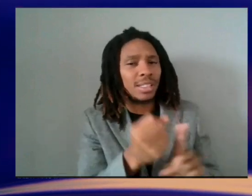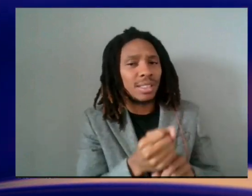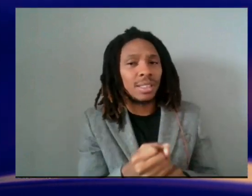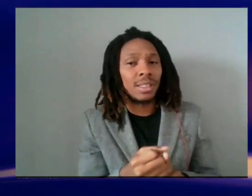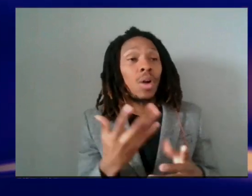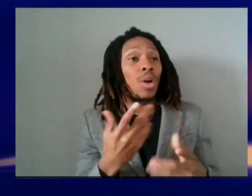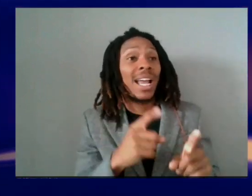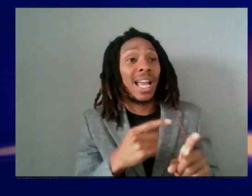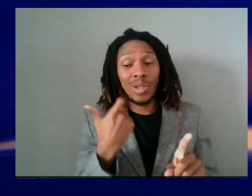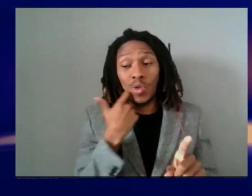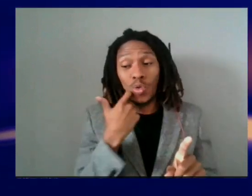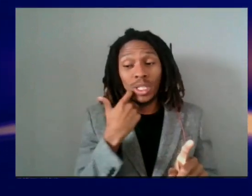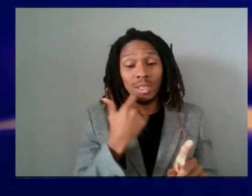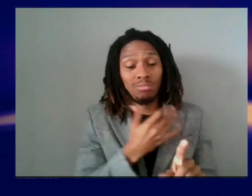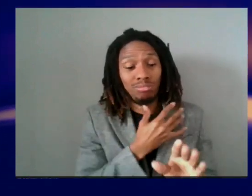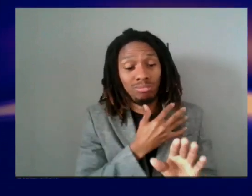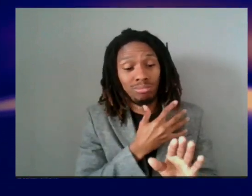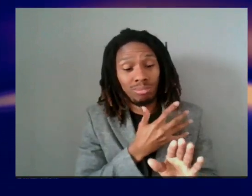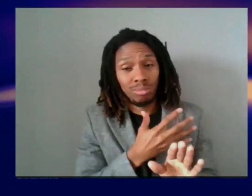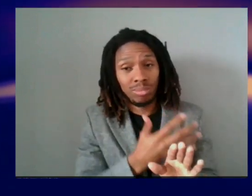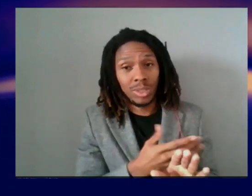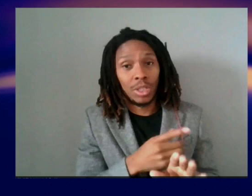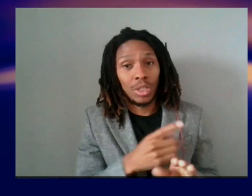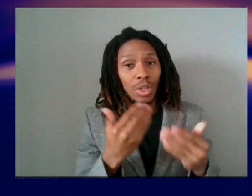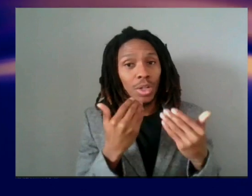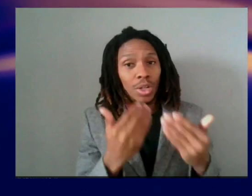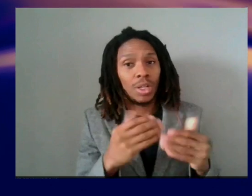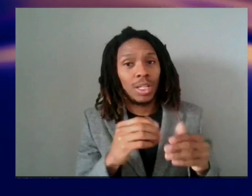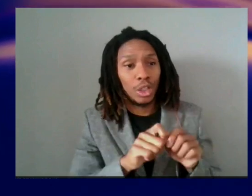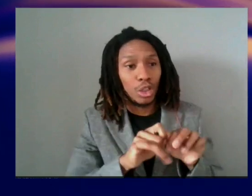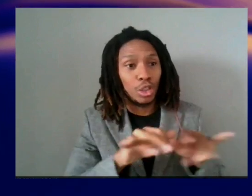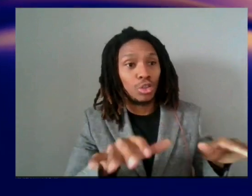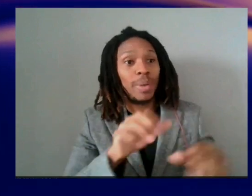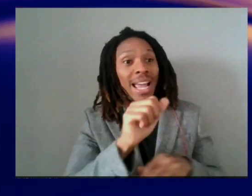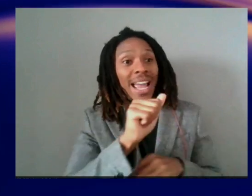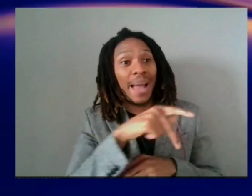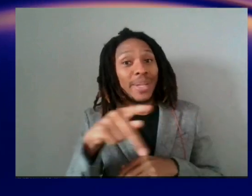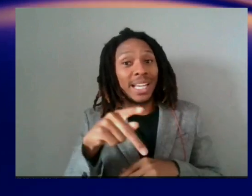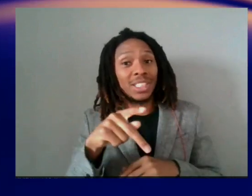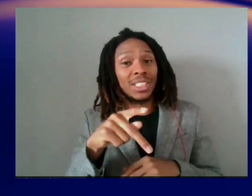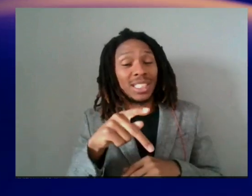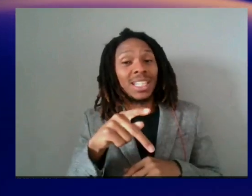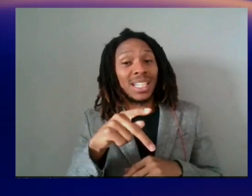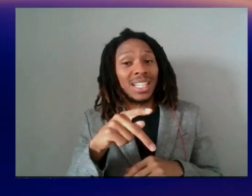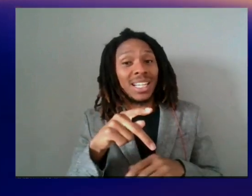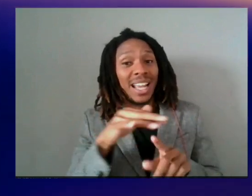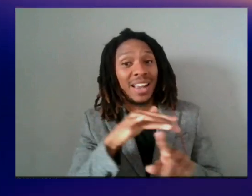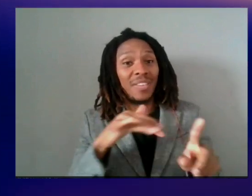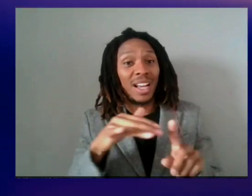is that as you've gone to distributed application environments the amount of log data has just exploded.